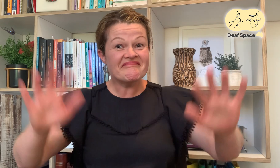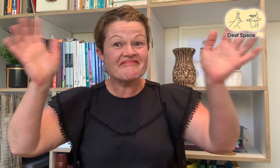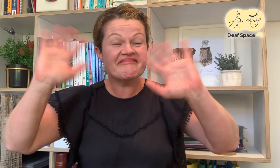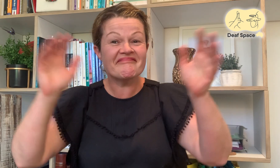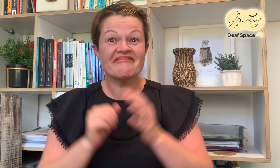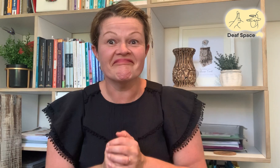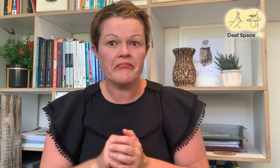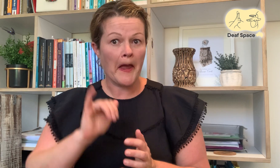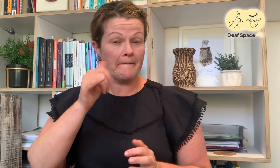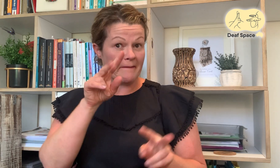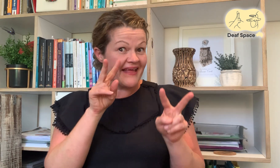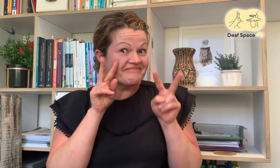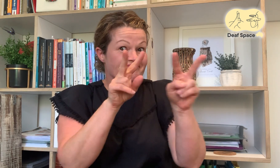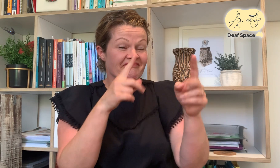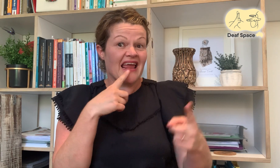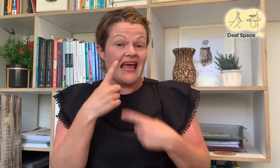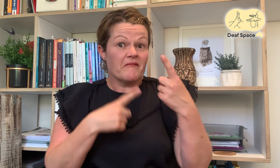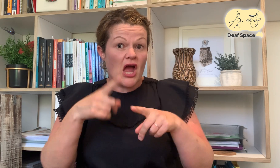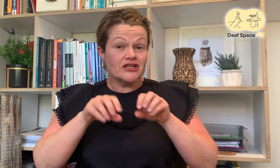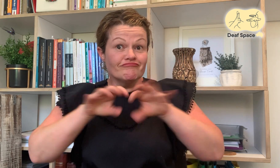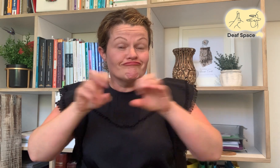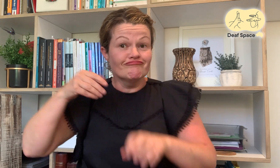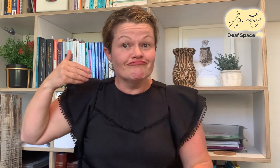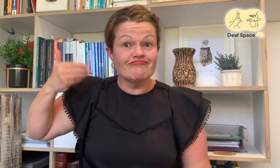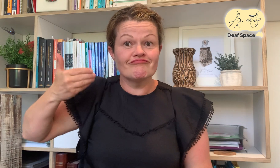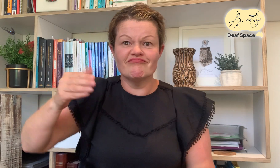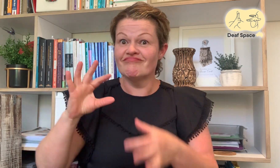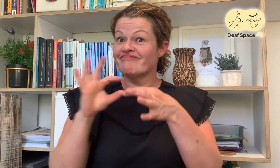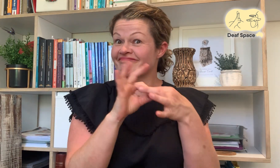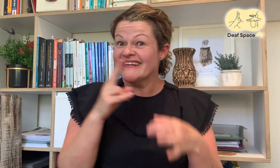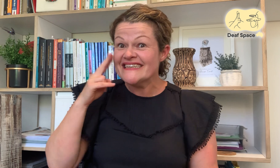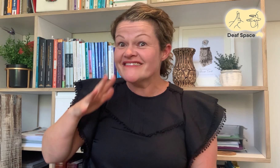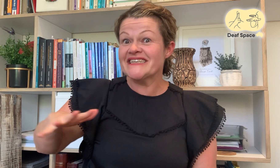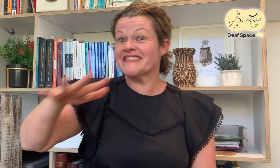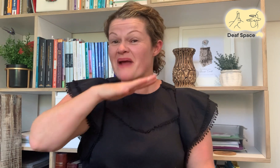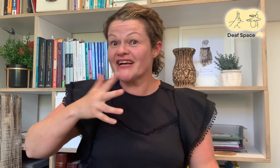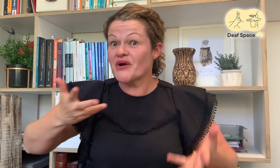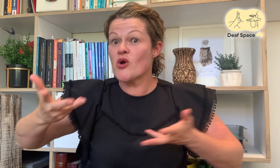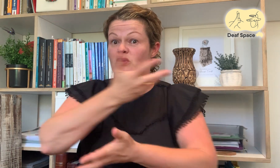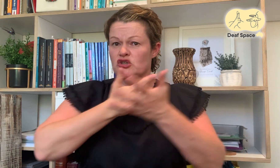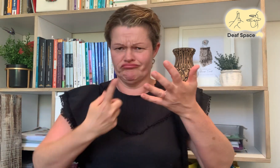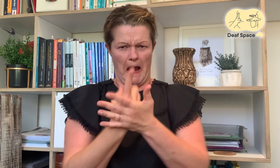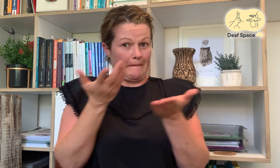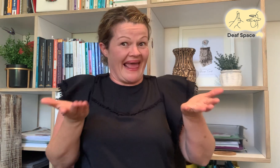Hello. You may have seen information shared recently regarding our Deaf Space consultations,